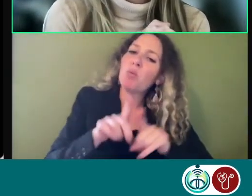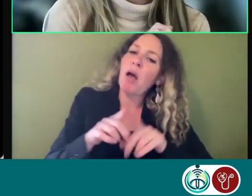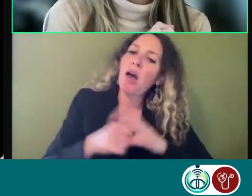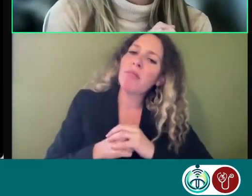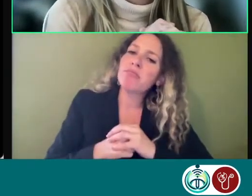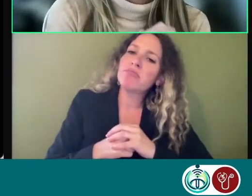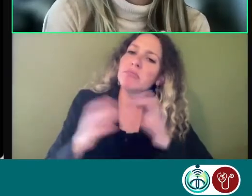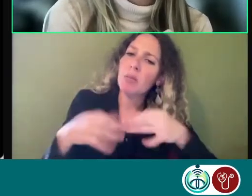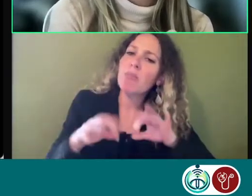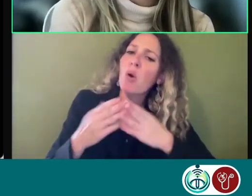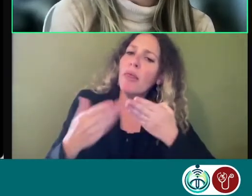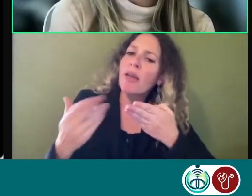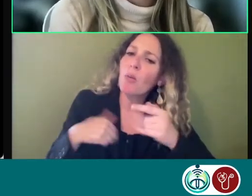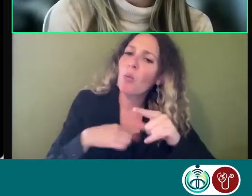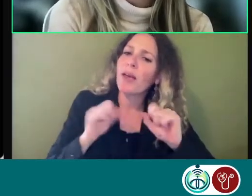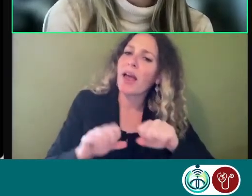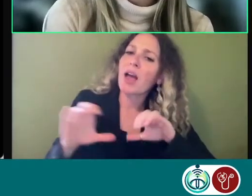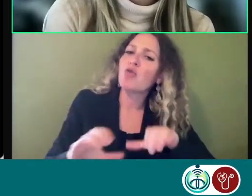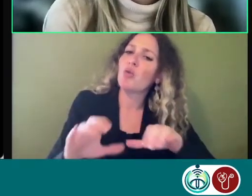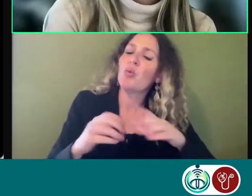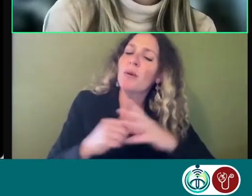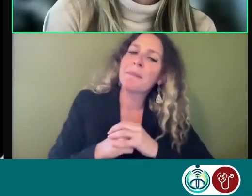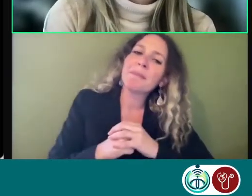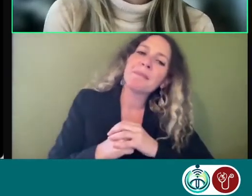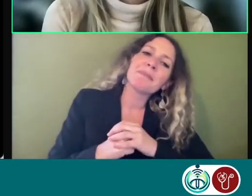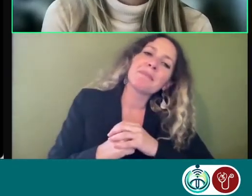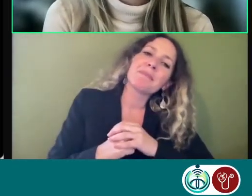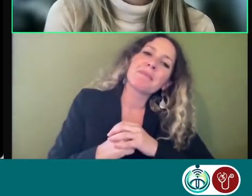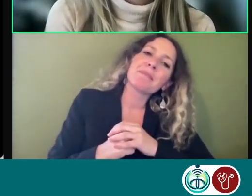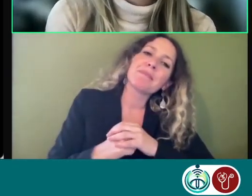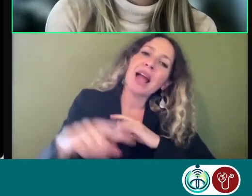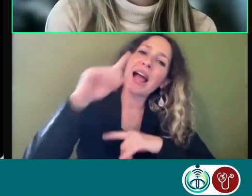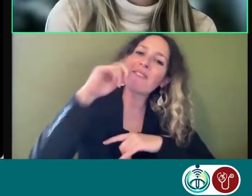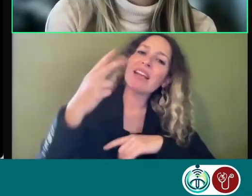spaces when talking about disability. I think historically and for so long,